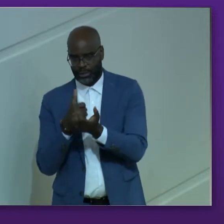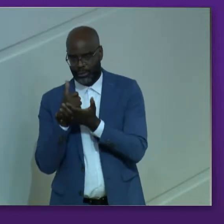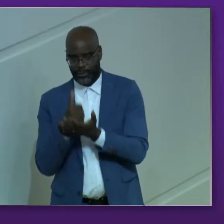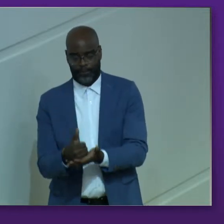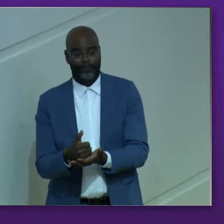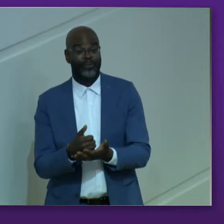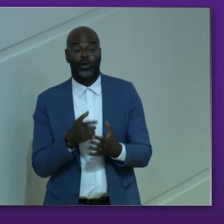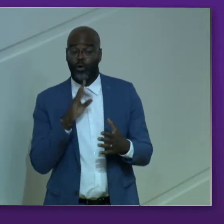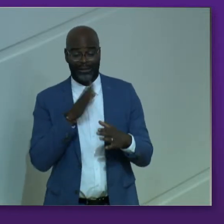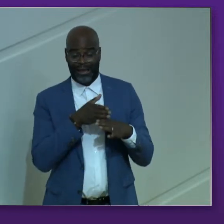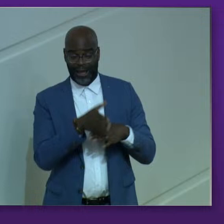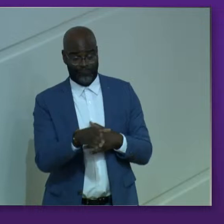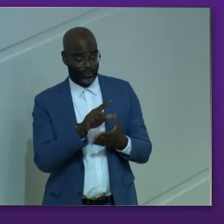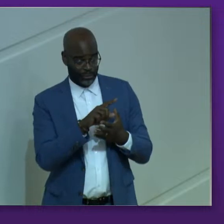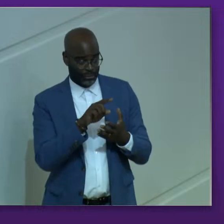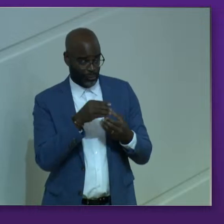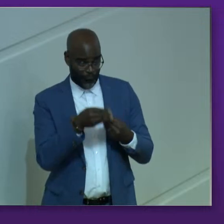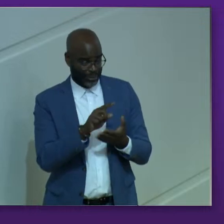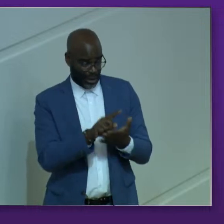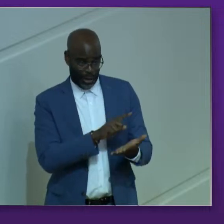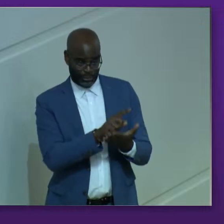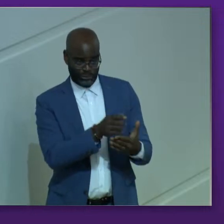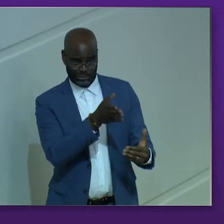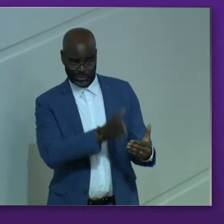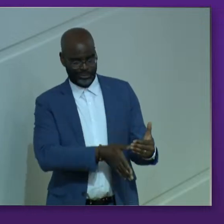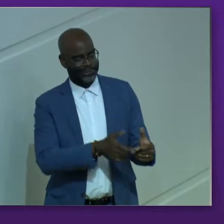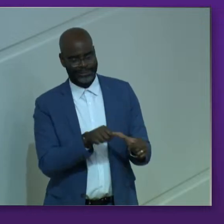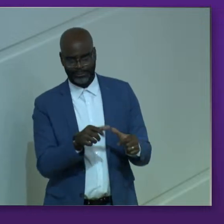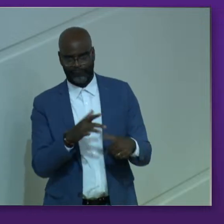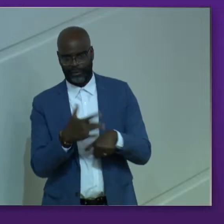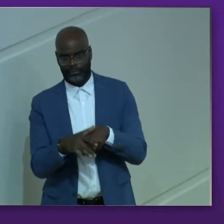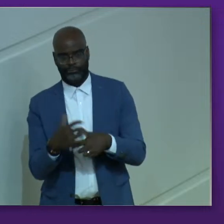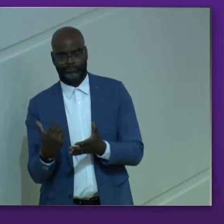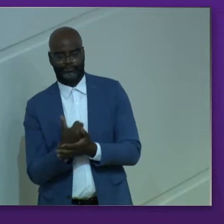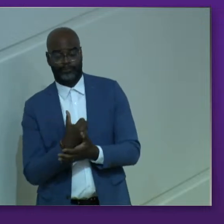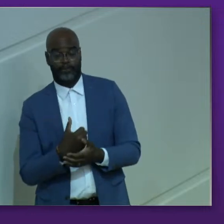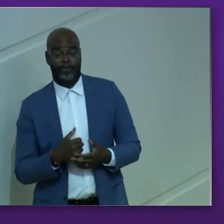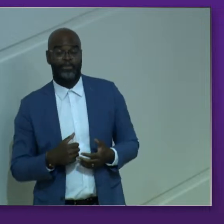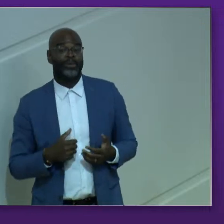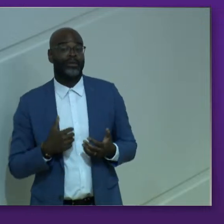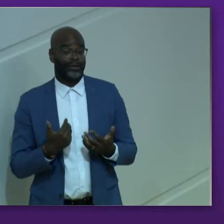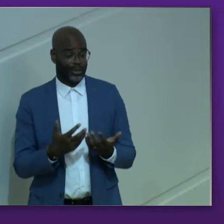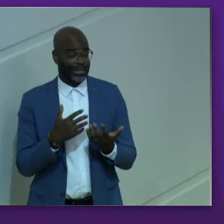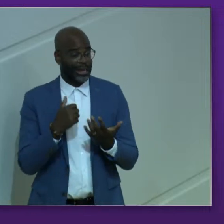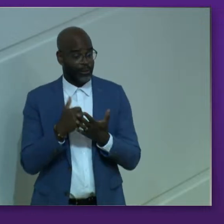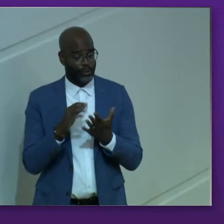EVIDENT IN HER COMMITMENT TO STUDENT SUCCESS INNOVATIVE TEACHING STRATEGIES AND OUR